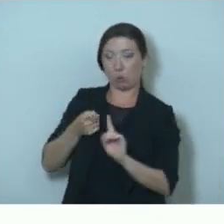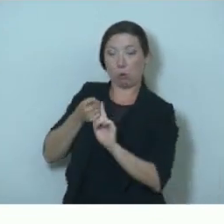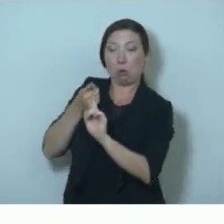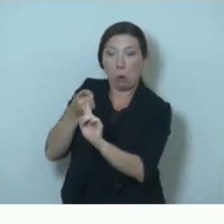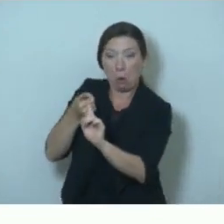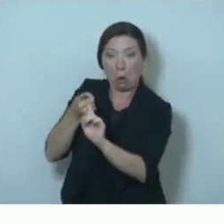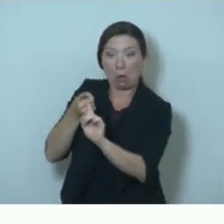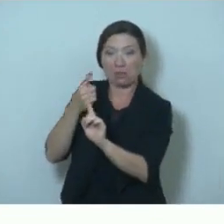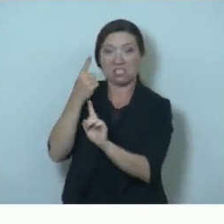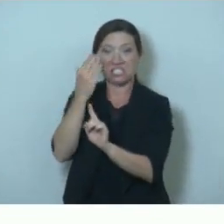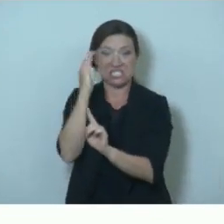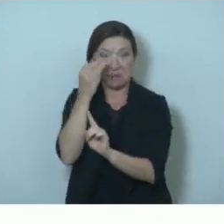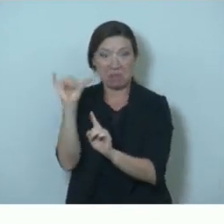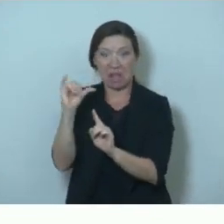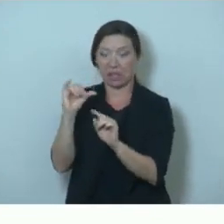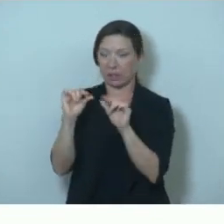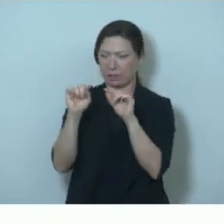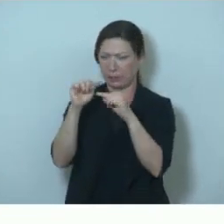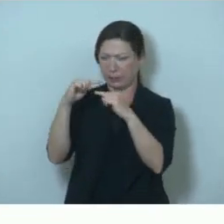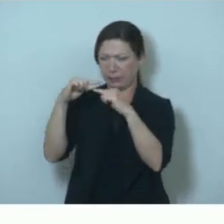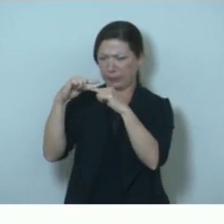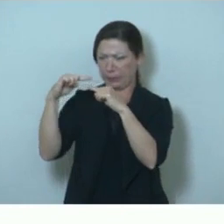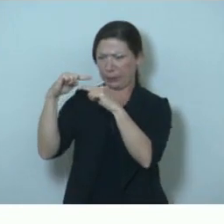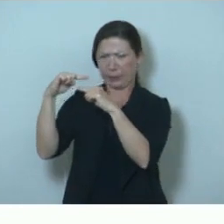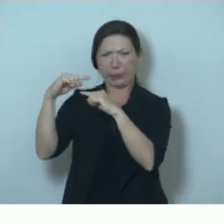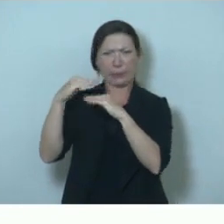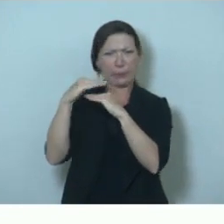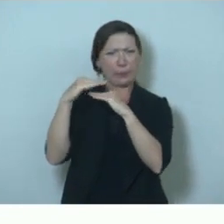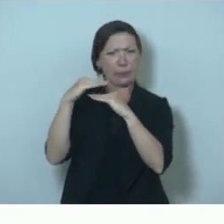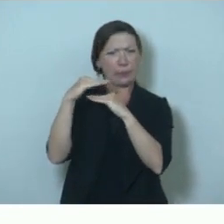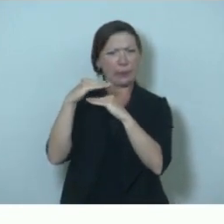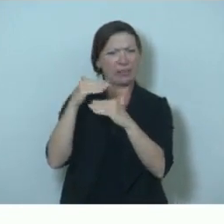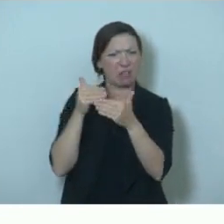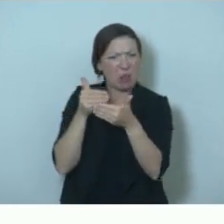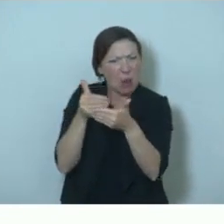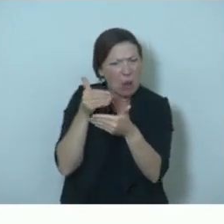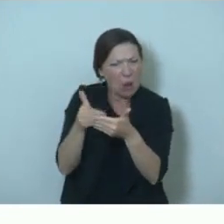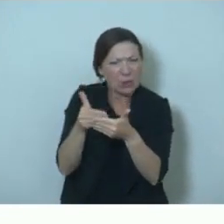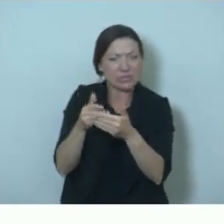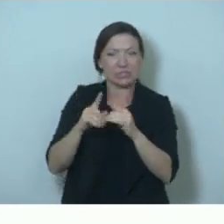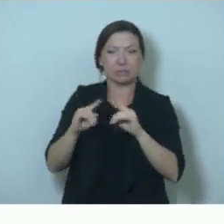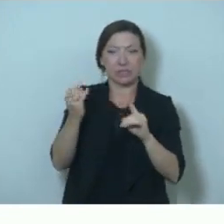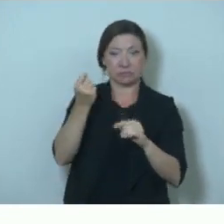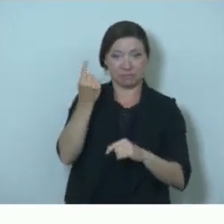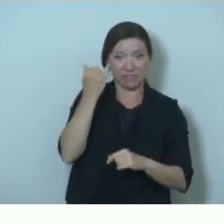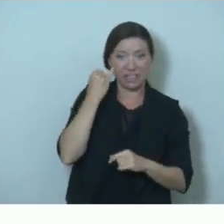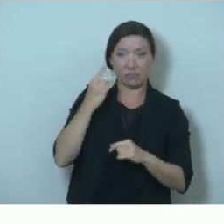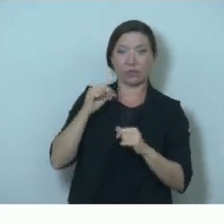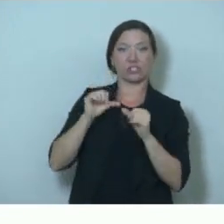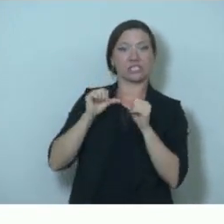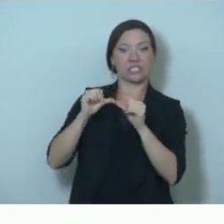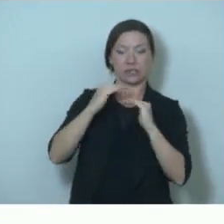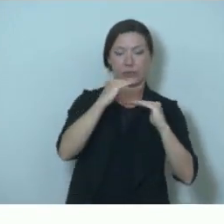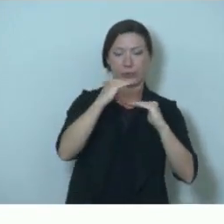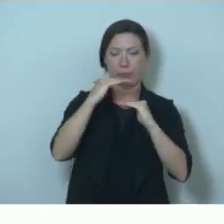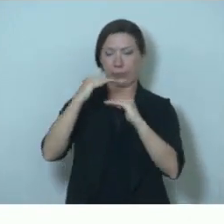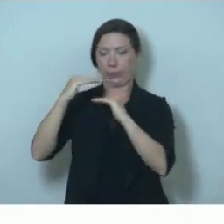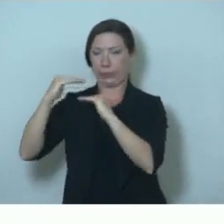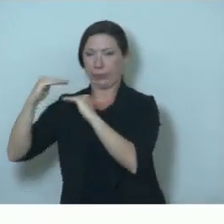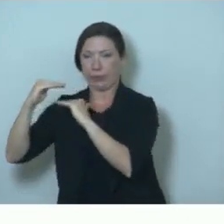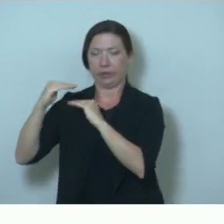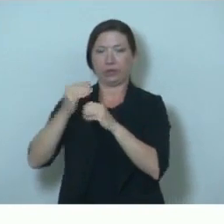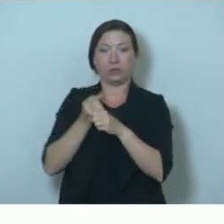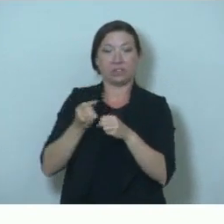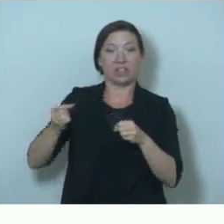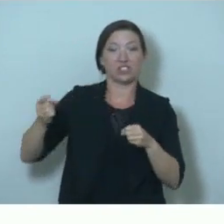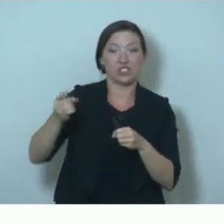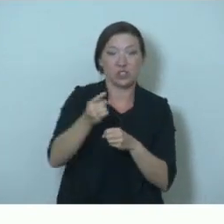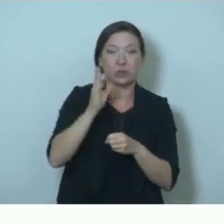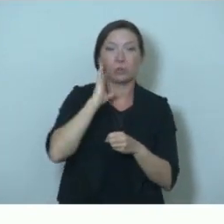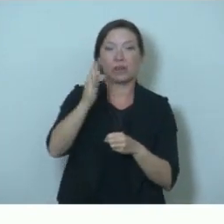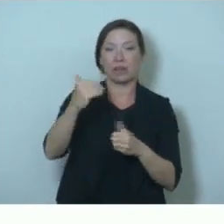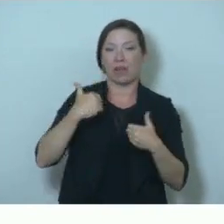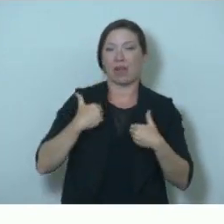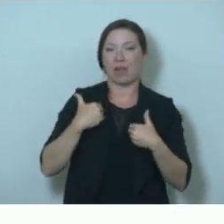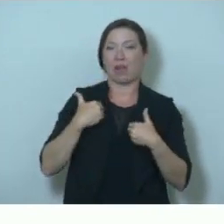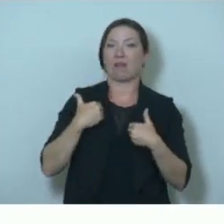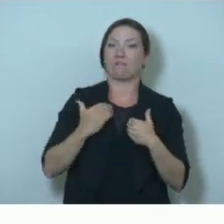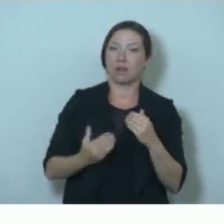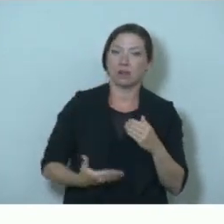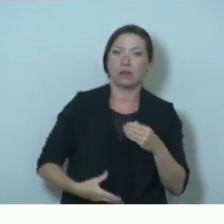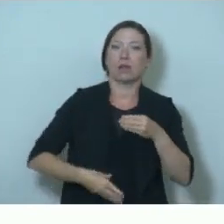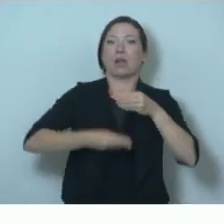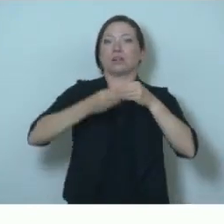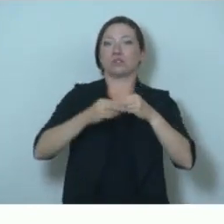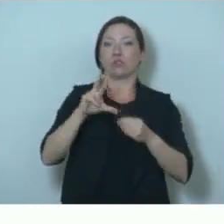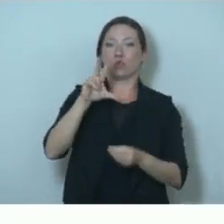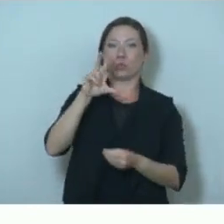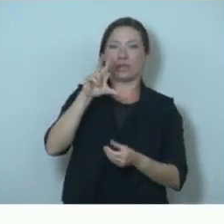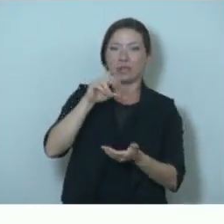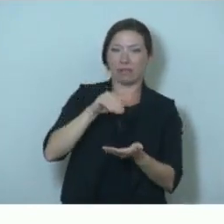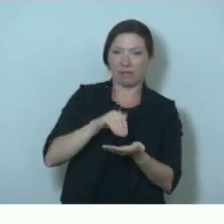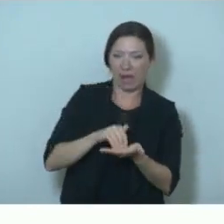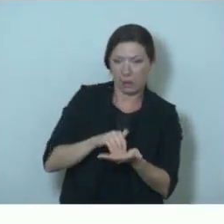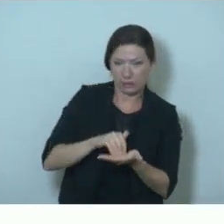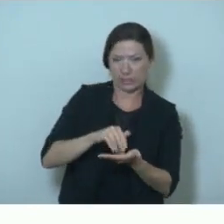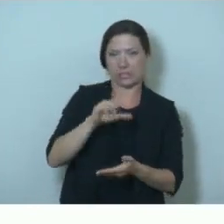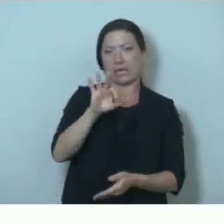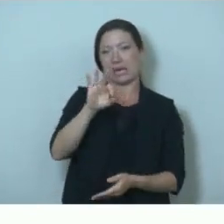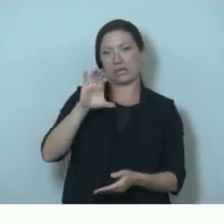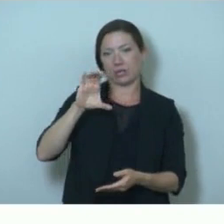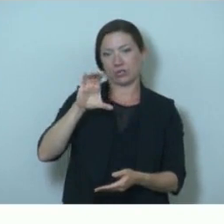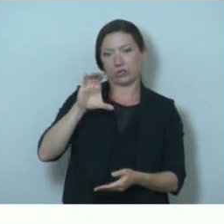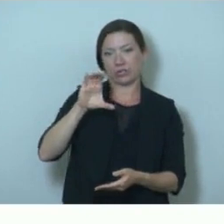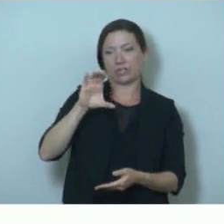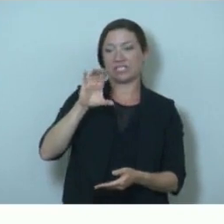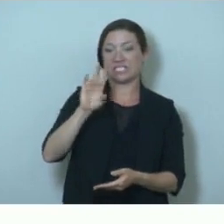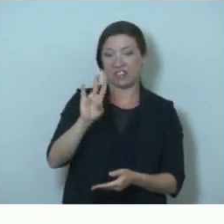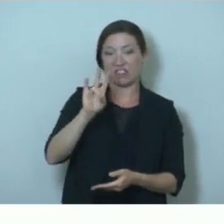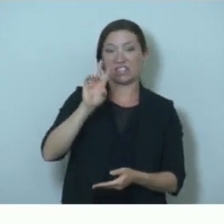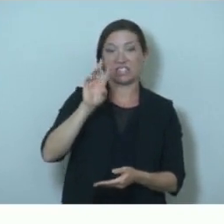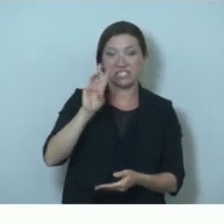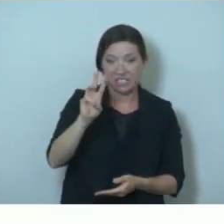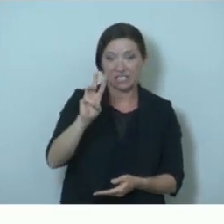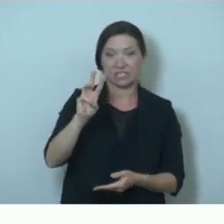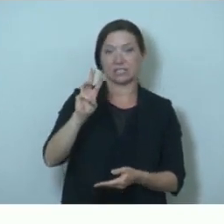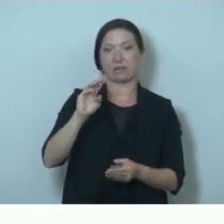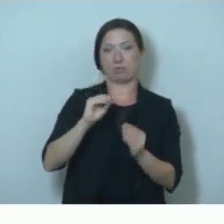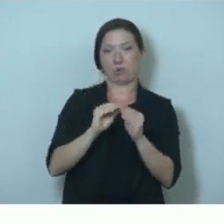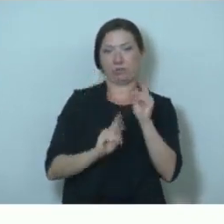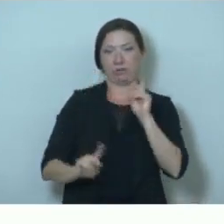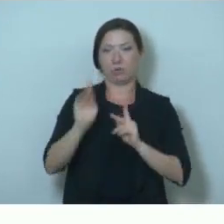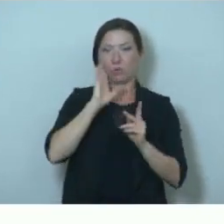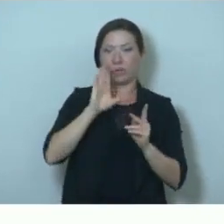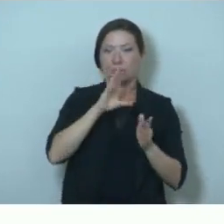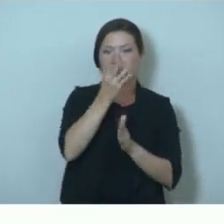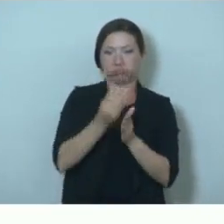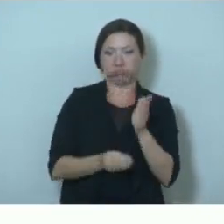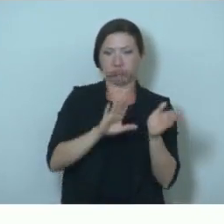AND I WANT EVERYONE TO UNDERSTAND THAT CARRIED FOUGHT WE KEEP GOING EXACTLY THE WAY WE ARE WITH THAT MUCH SPACE FOR THE NEXT YEAR, 3976 ADDITIONAL FATALITIES ARE PROTECTED TO